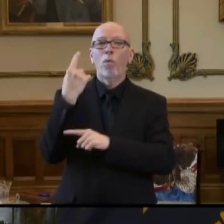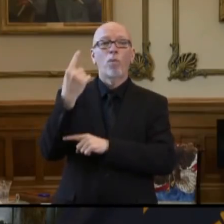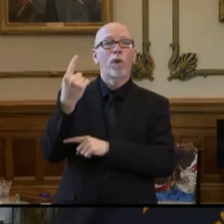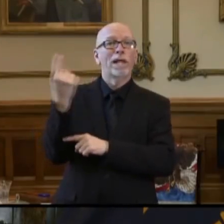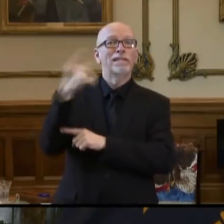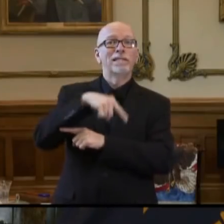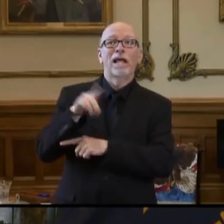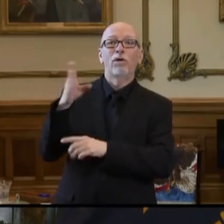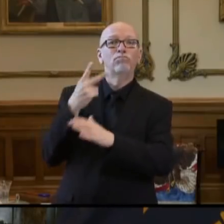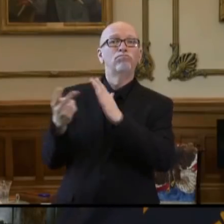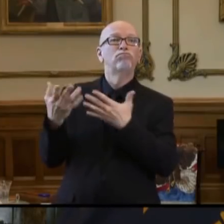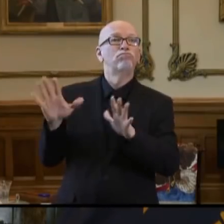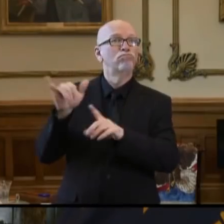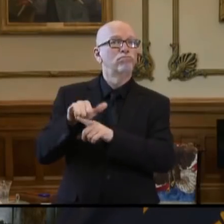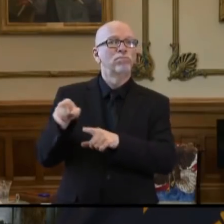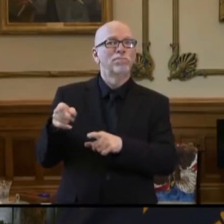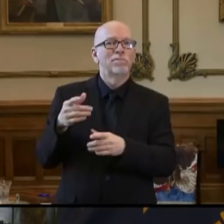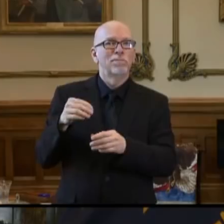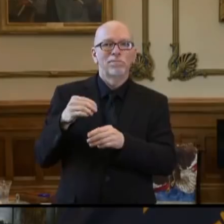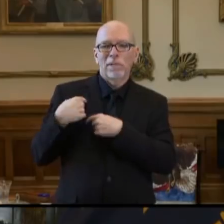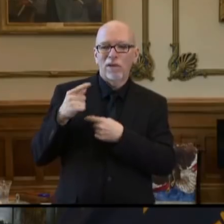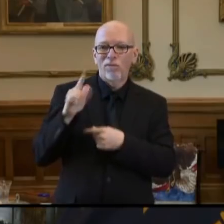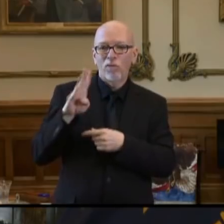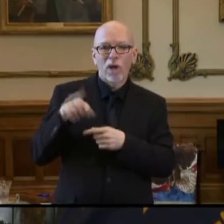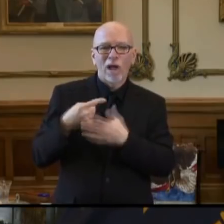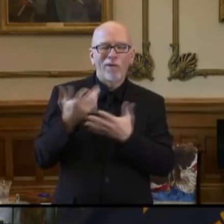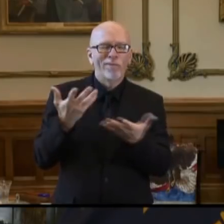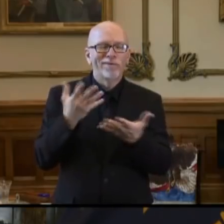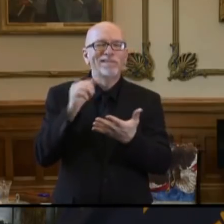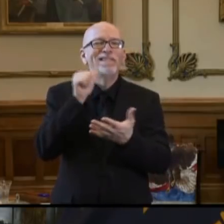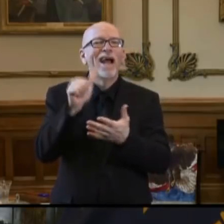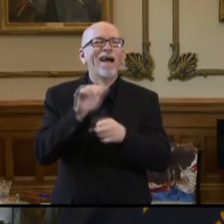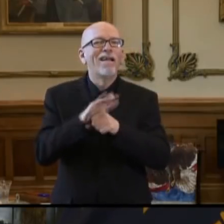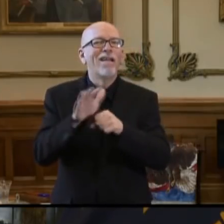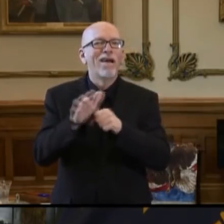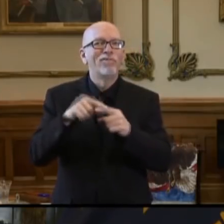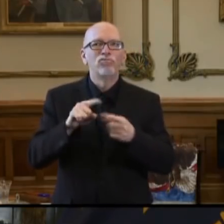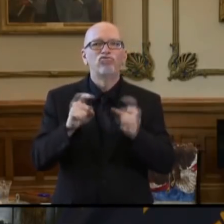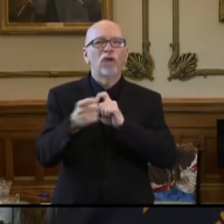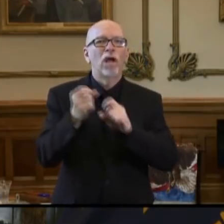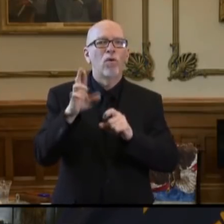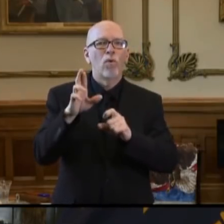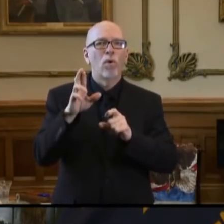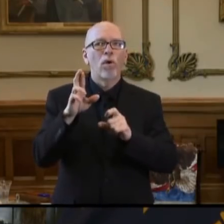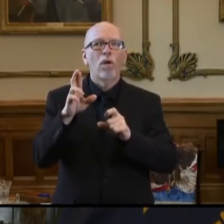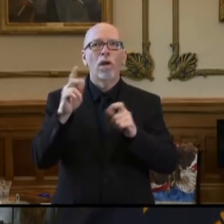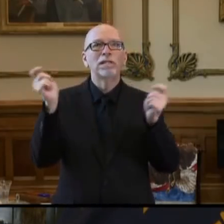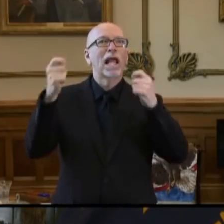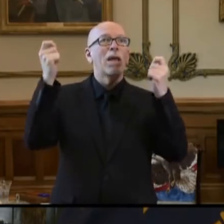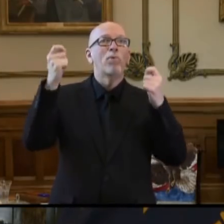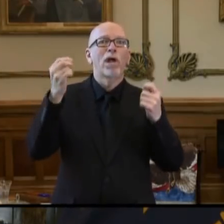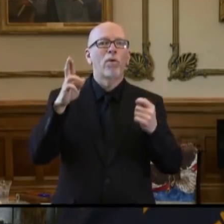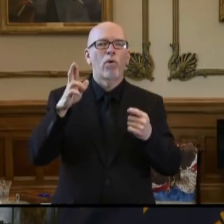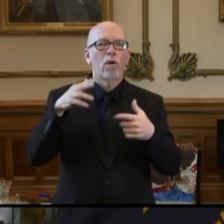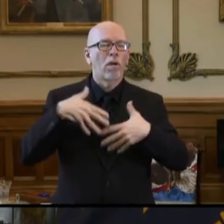OF HOW THOSE PROJECTIONS WORK CAN CHANGE FROM DAY TO DAY. AND SO RELYING ON ONE DATA POINT